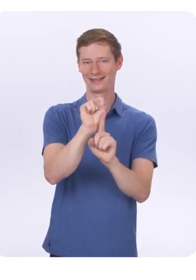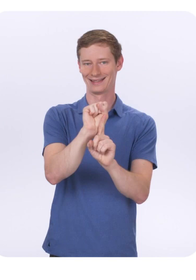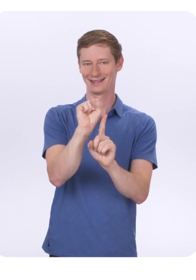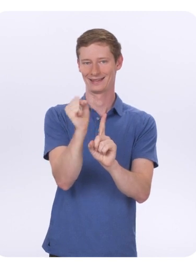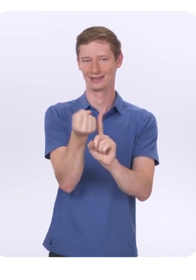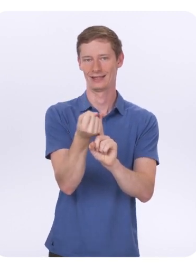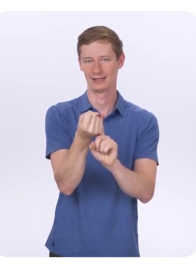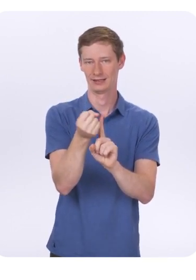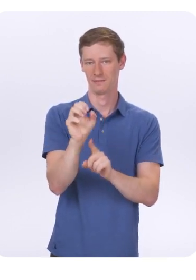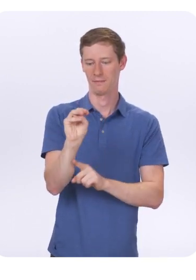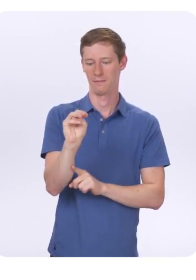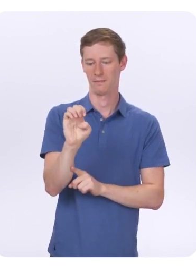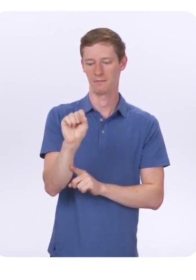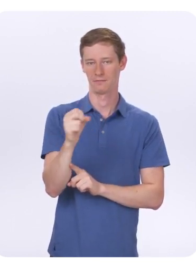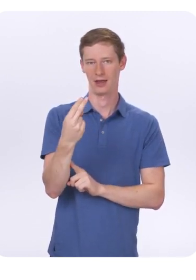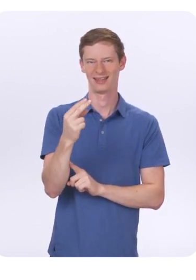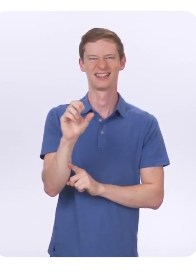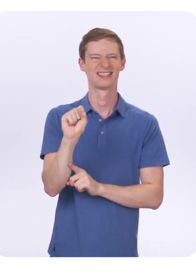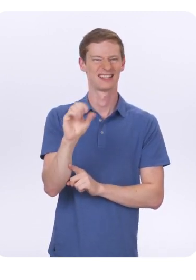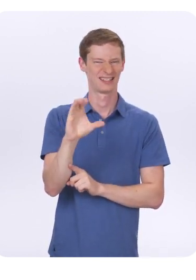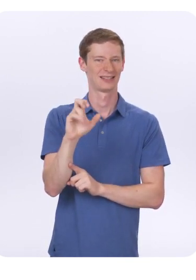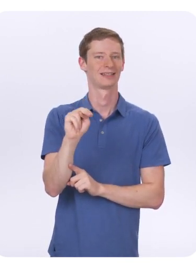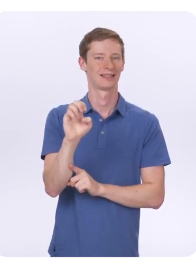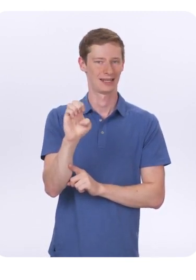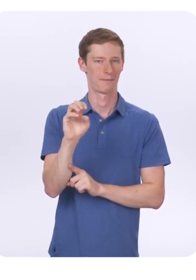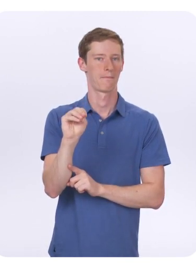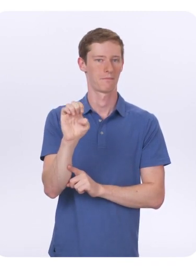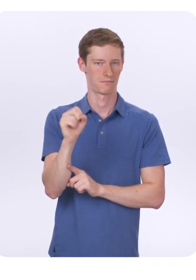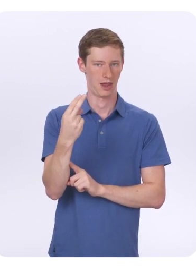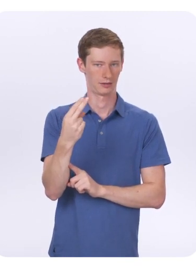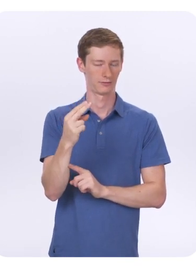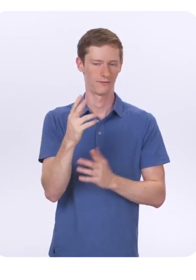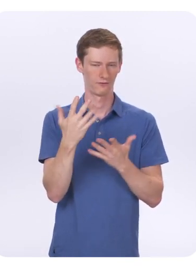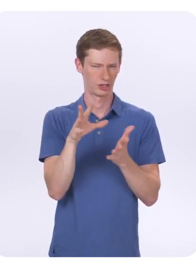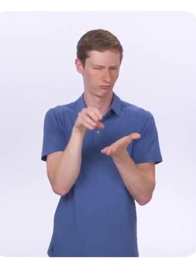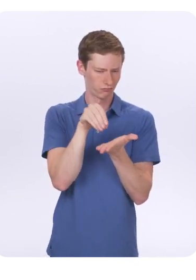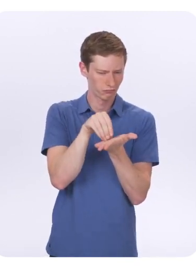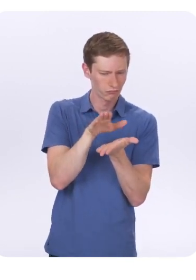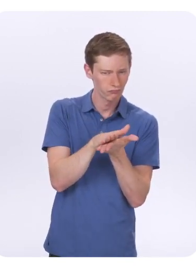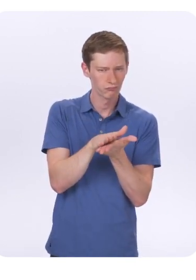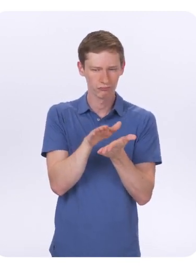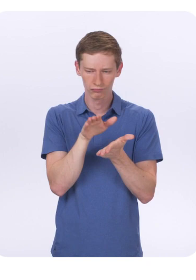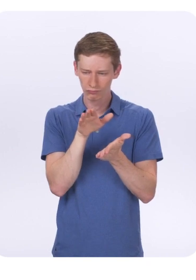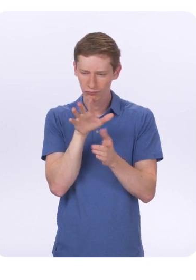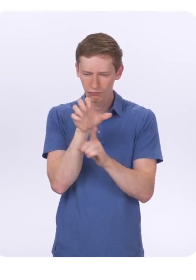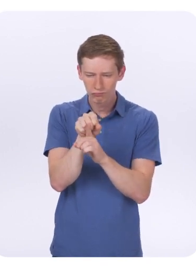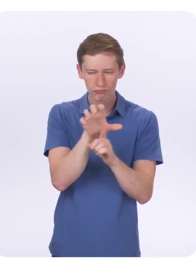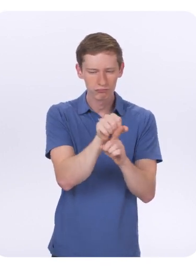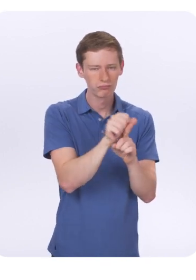The Scene mesh is captured during scene setup and is a detailed representation of the room’s geometry.